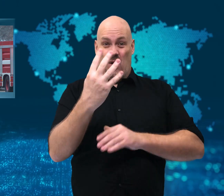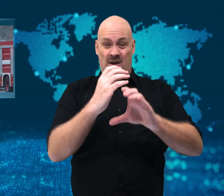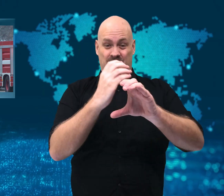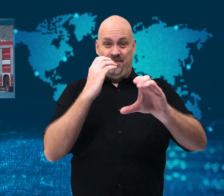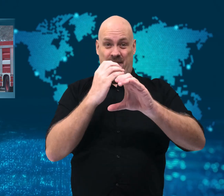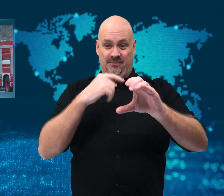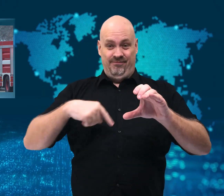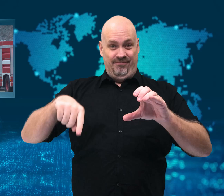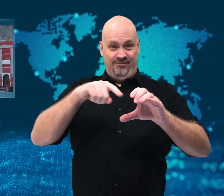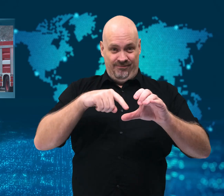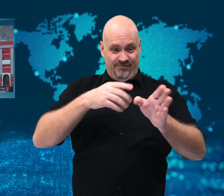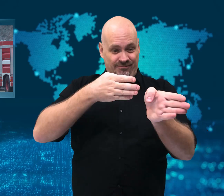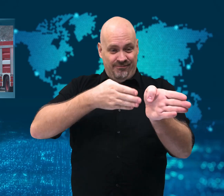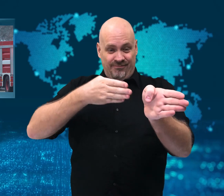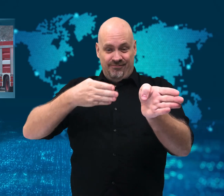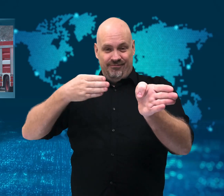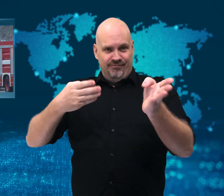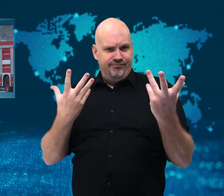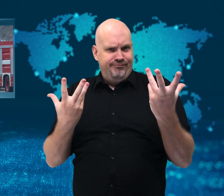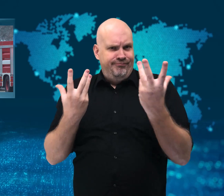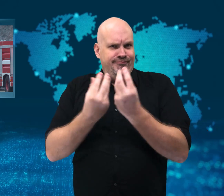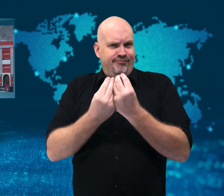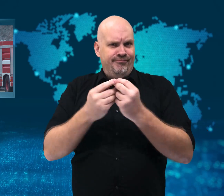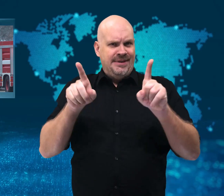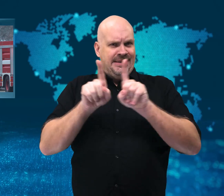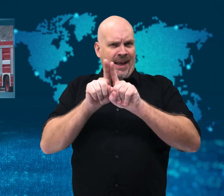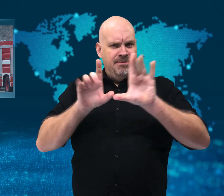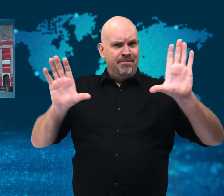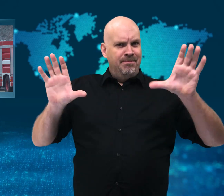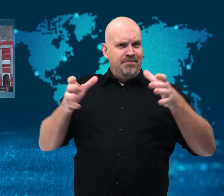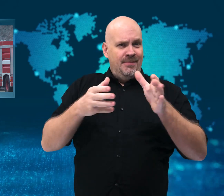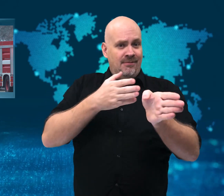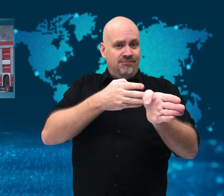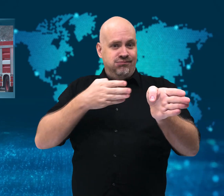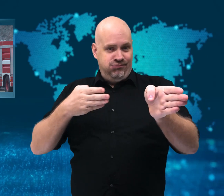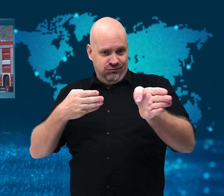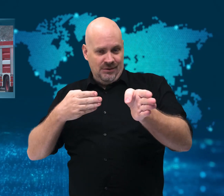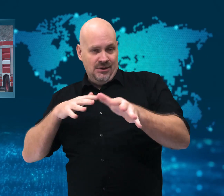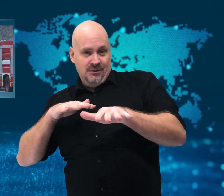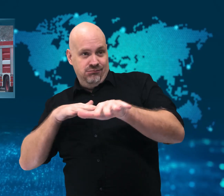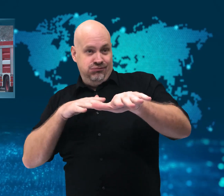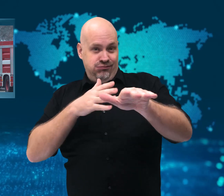Since the four buses were traveling together,